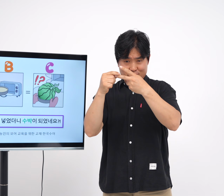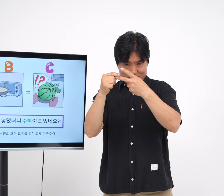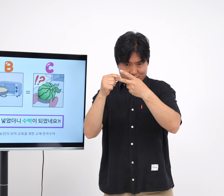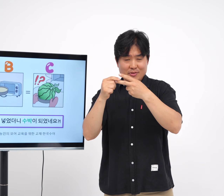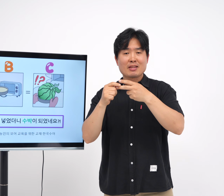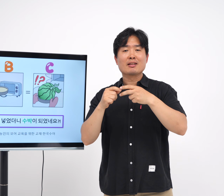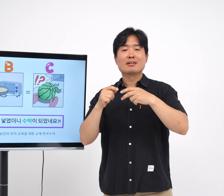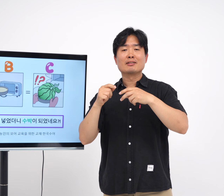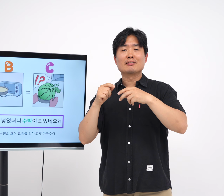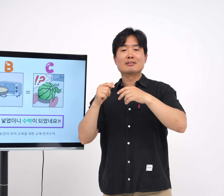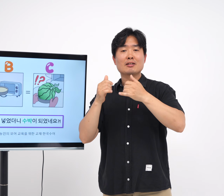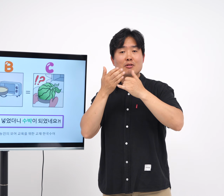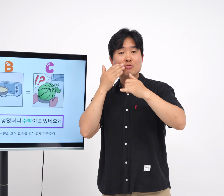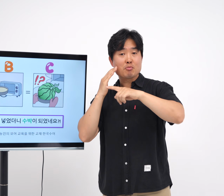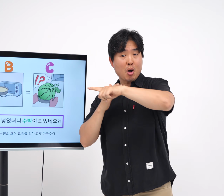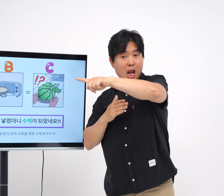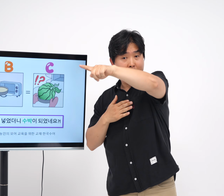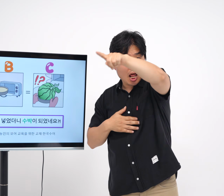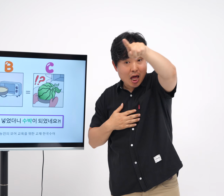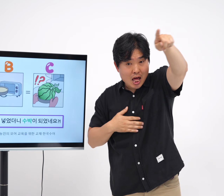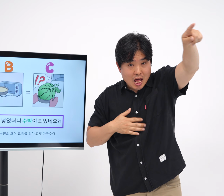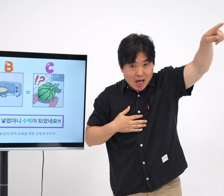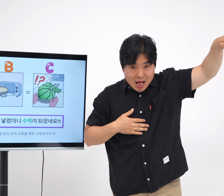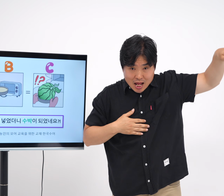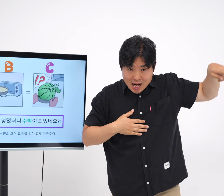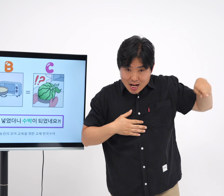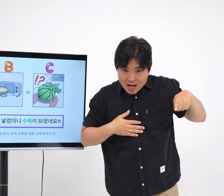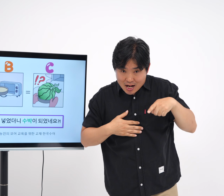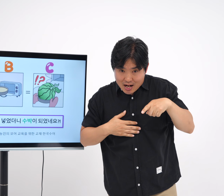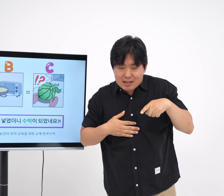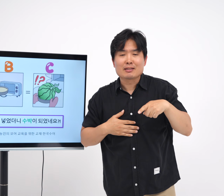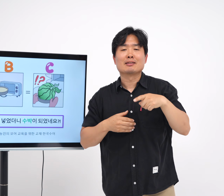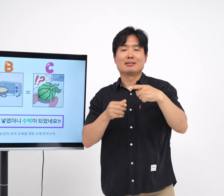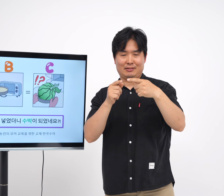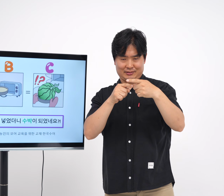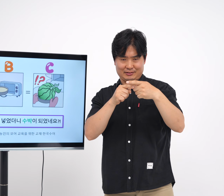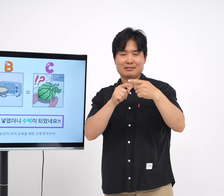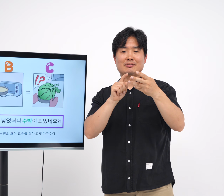Second, all deaf people must know.